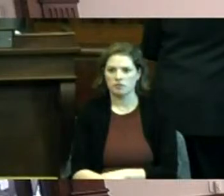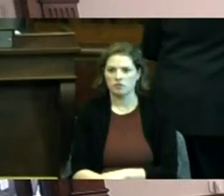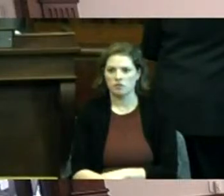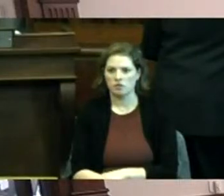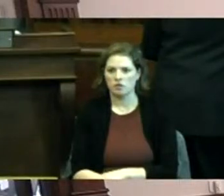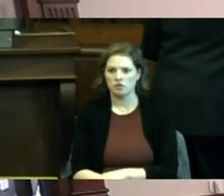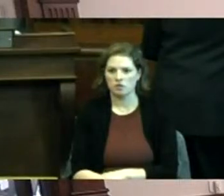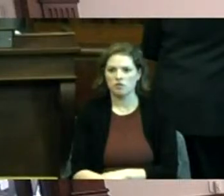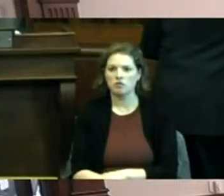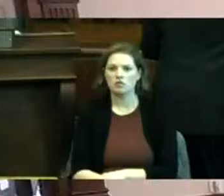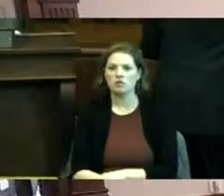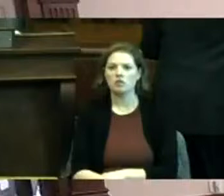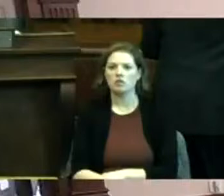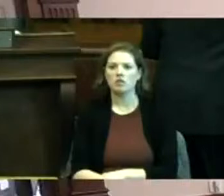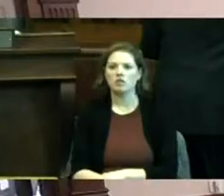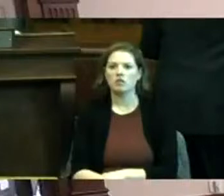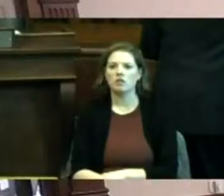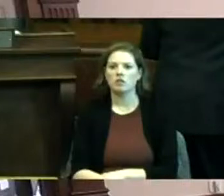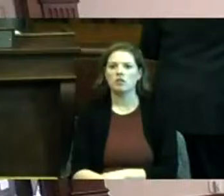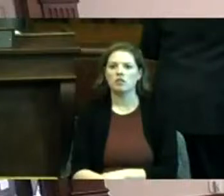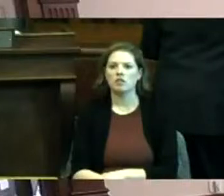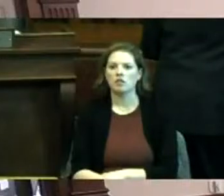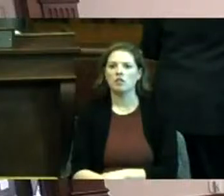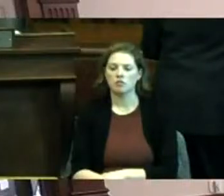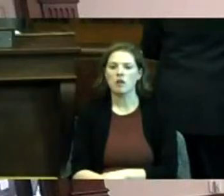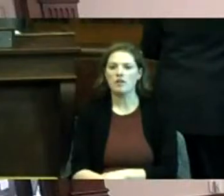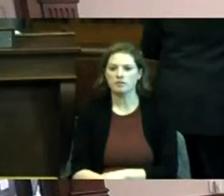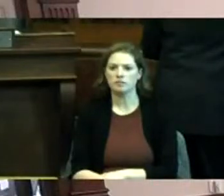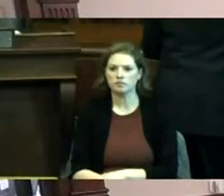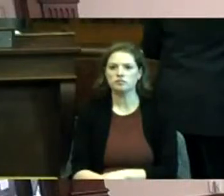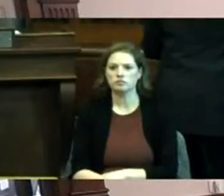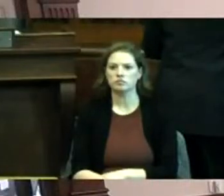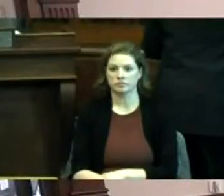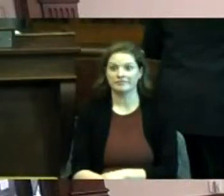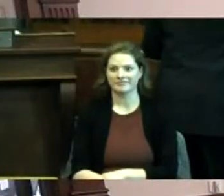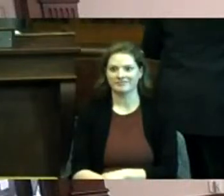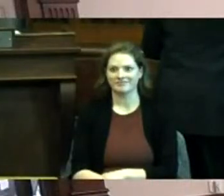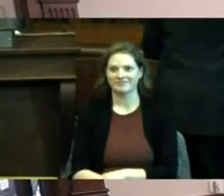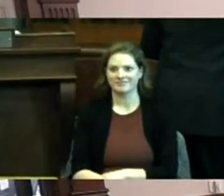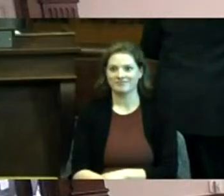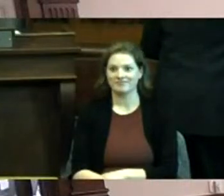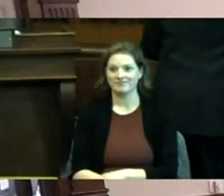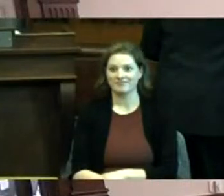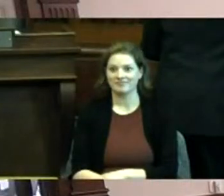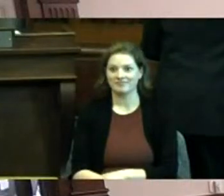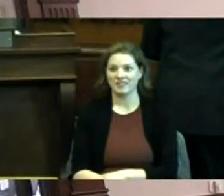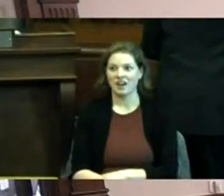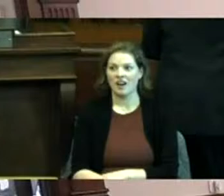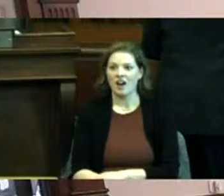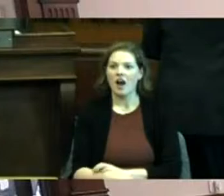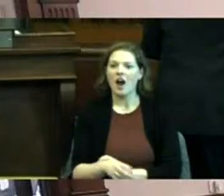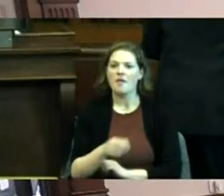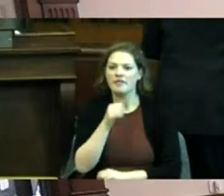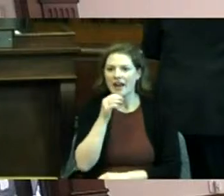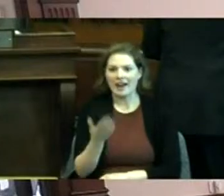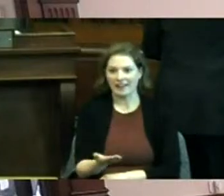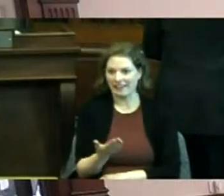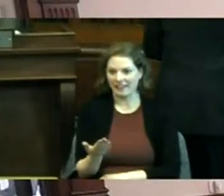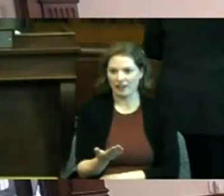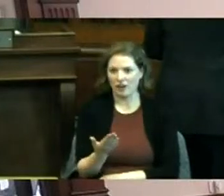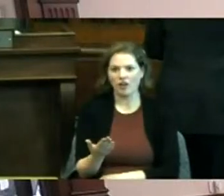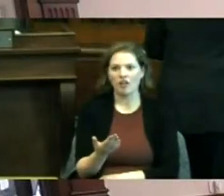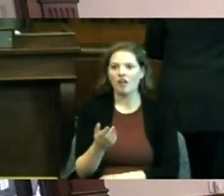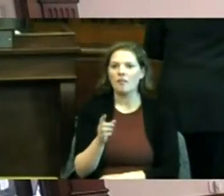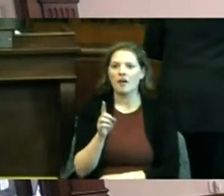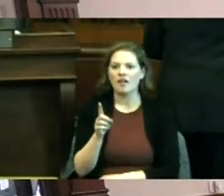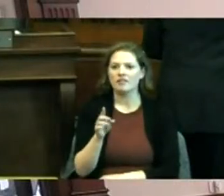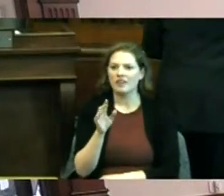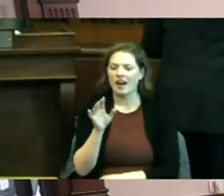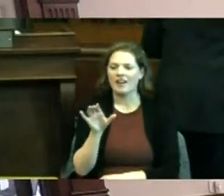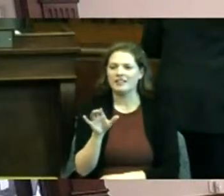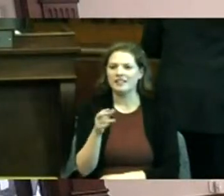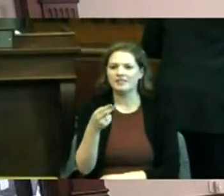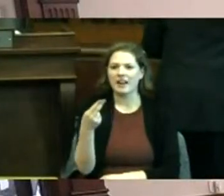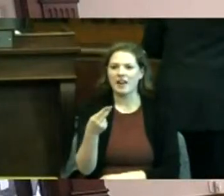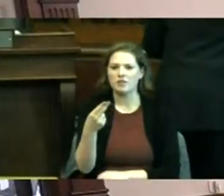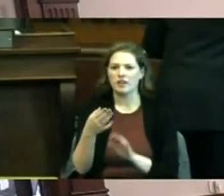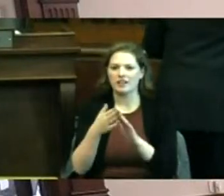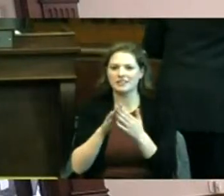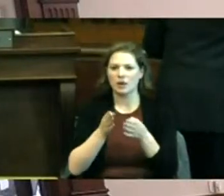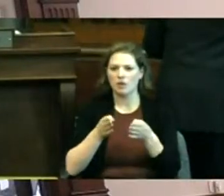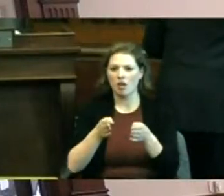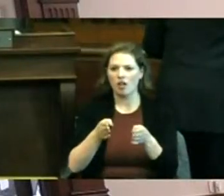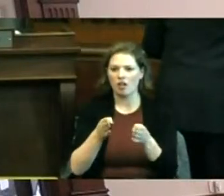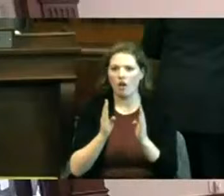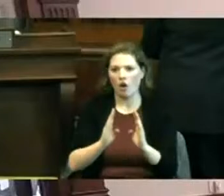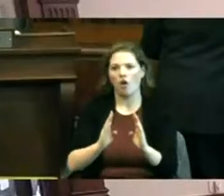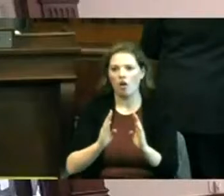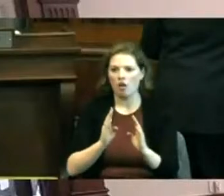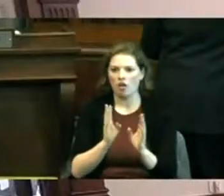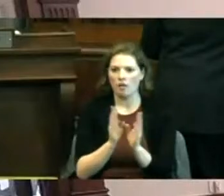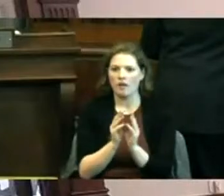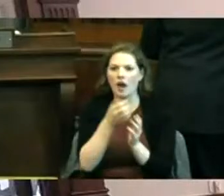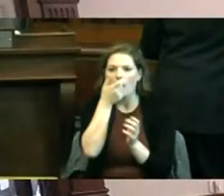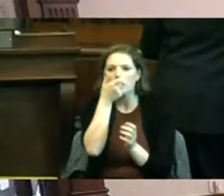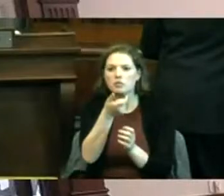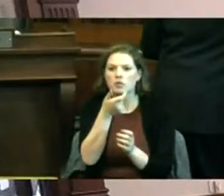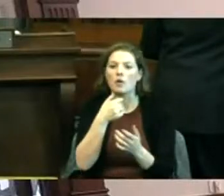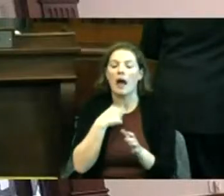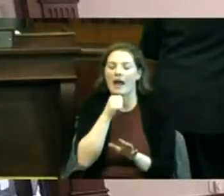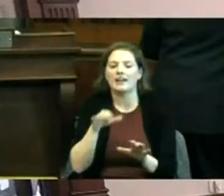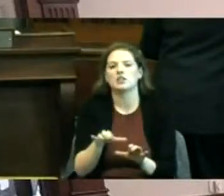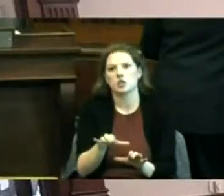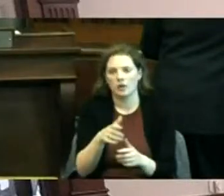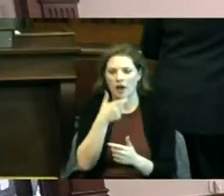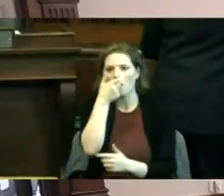But I definitely think that.